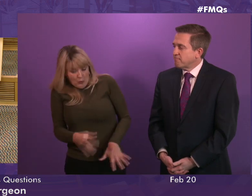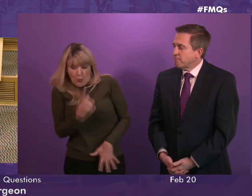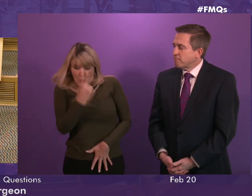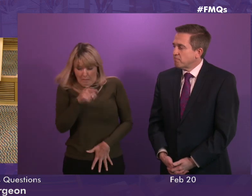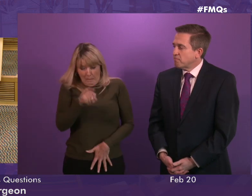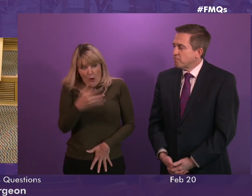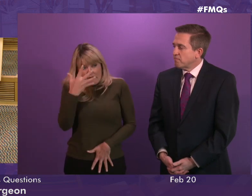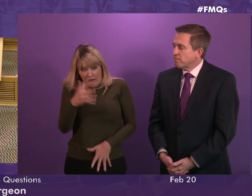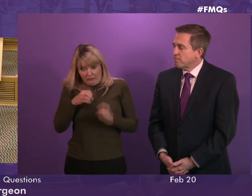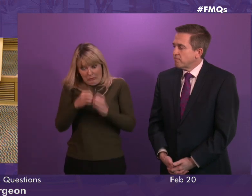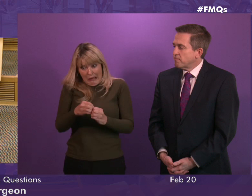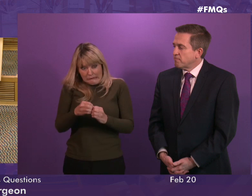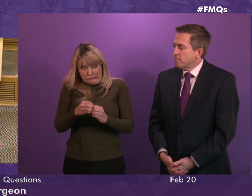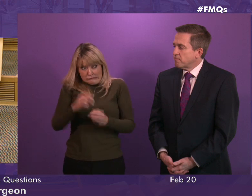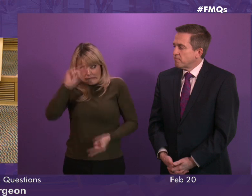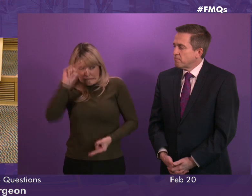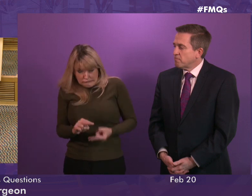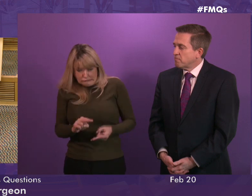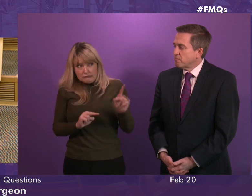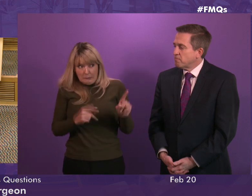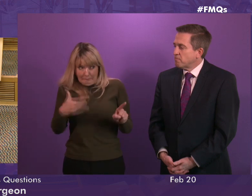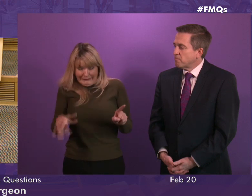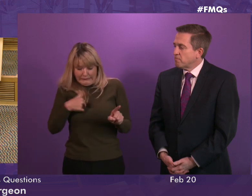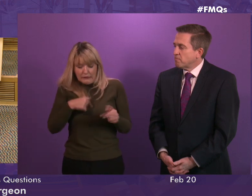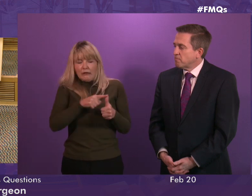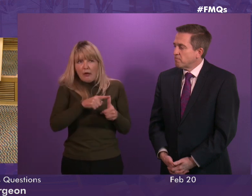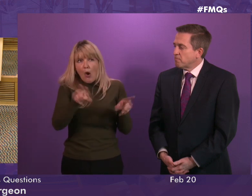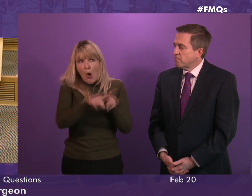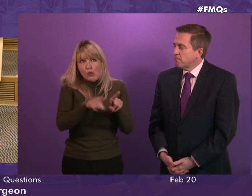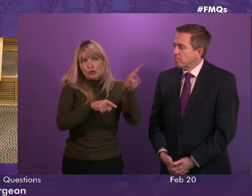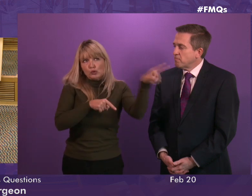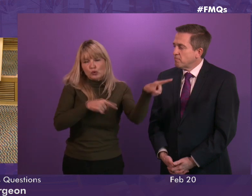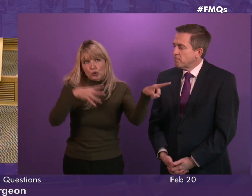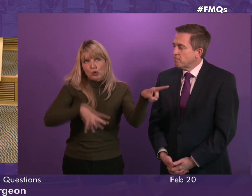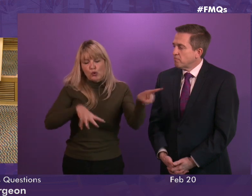Tory cut and the £500 million that Jackson Carlaw would like to take out of our budget